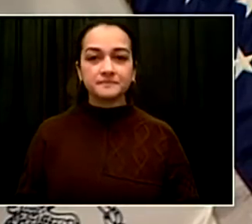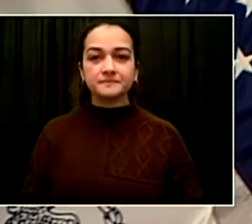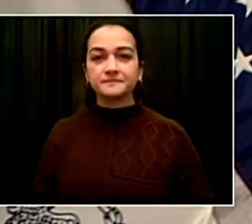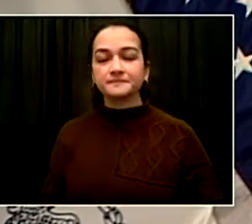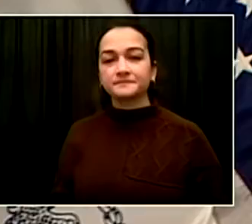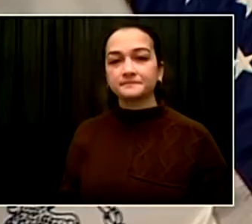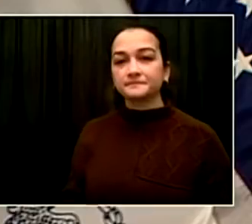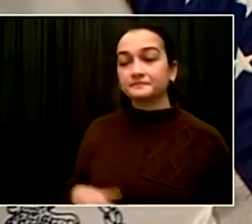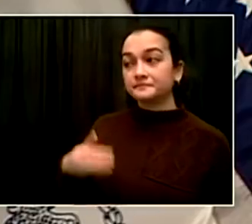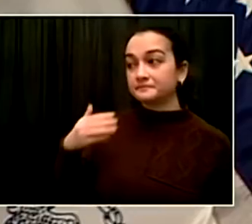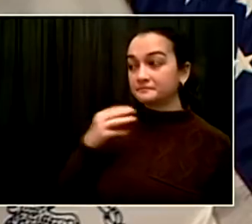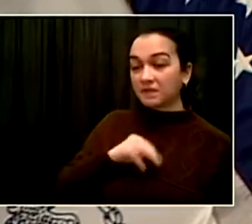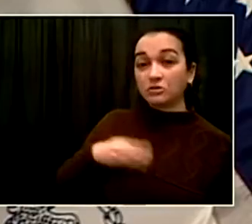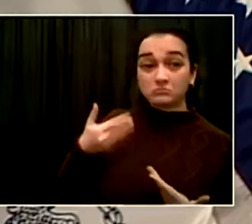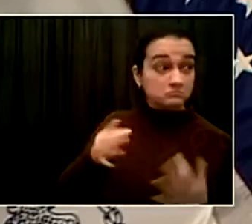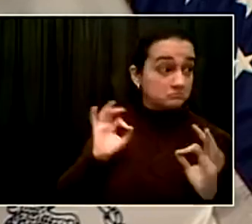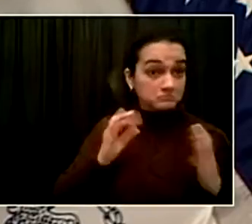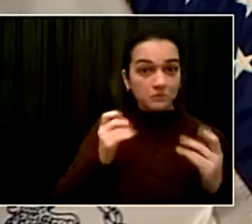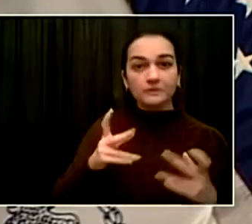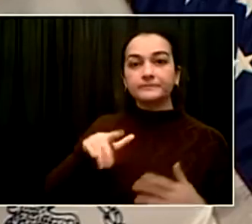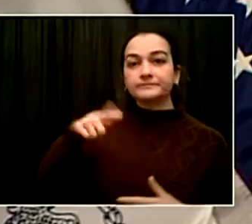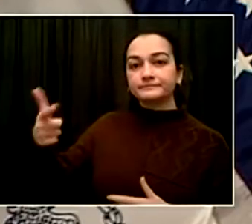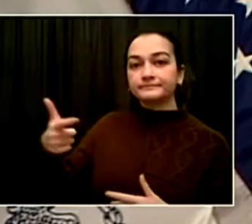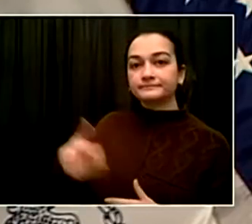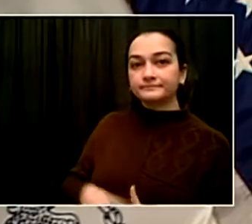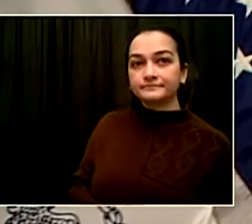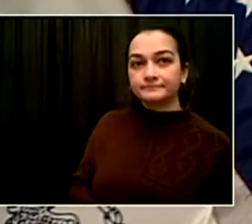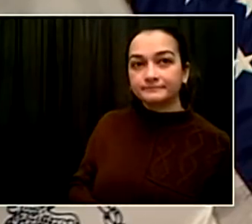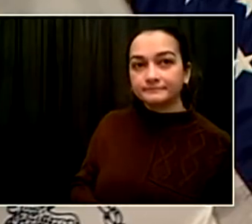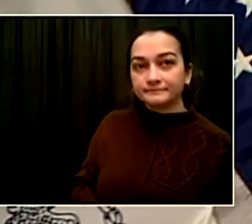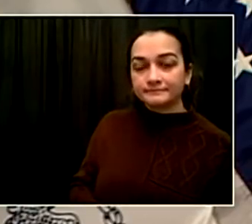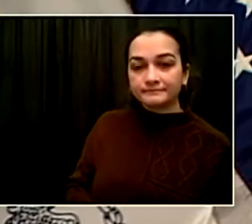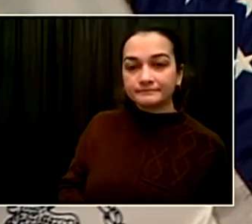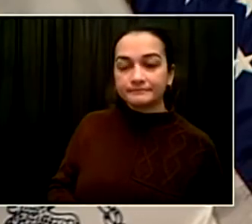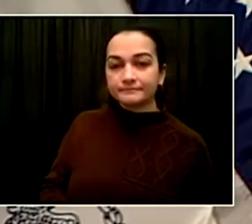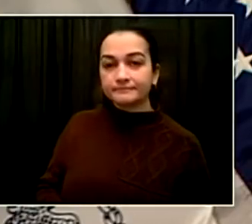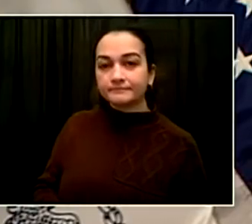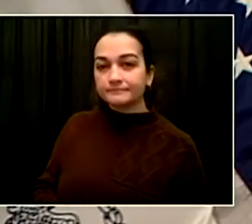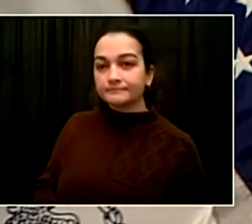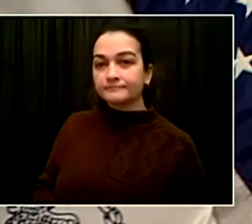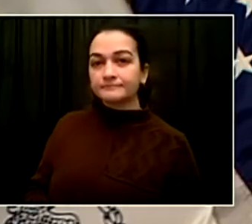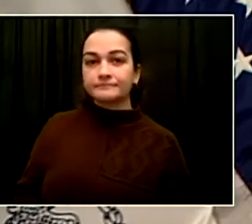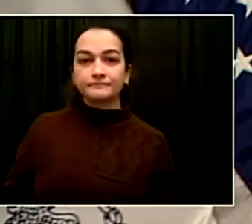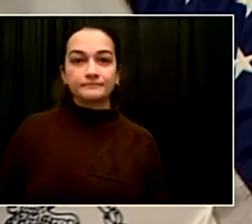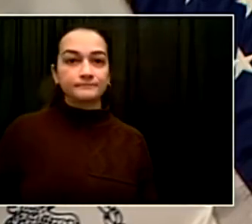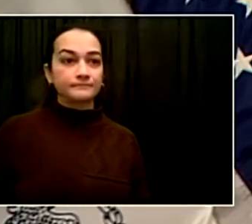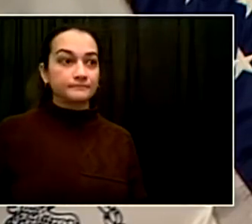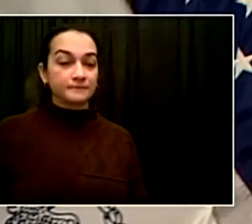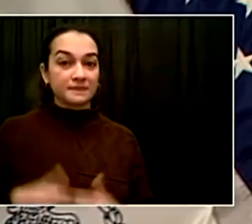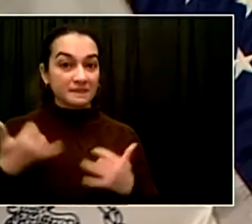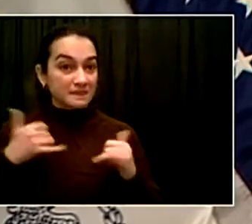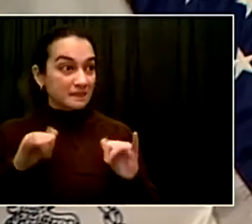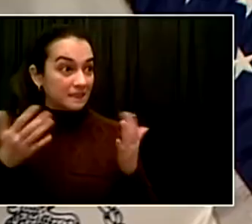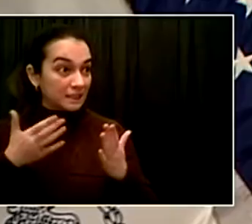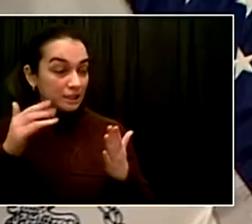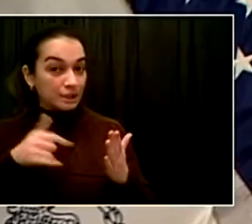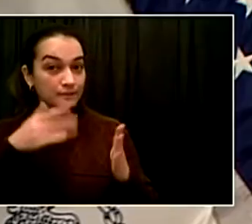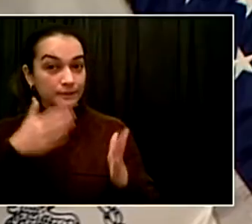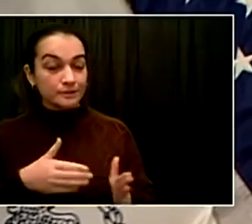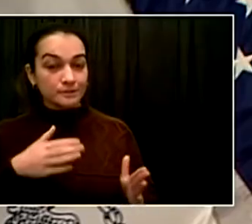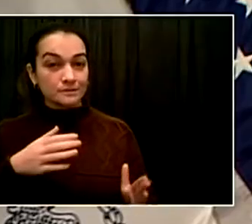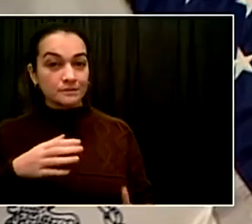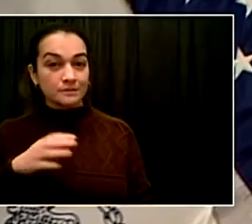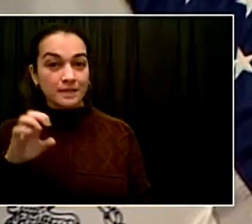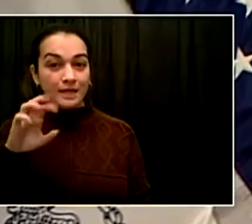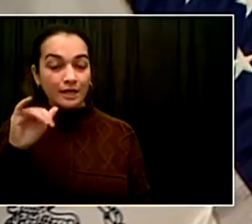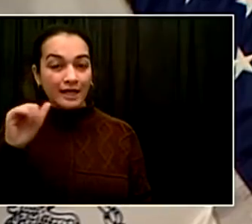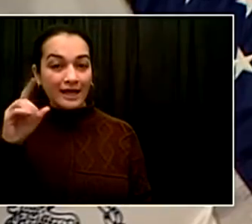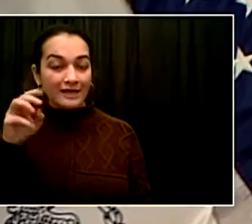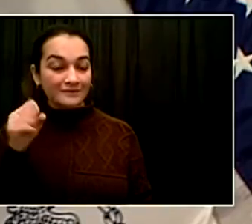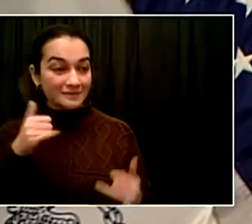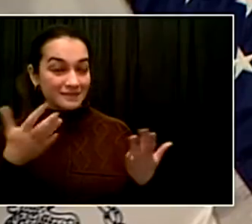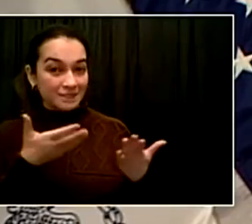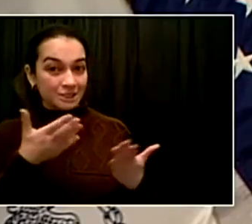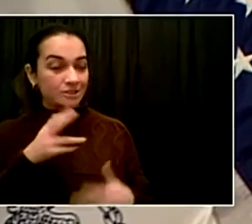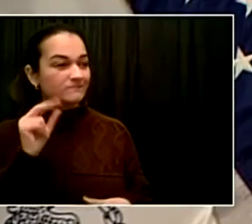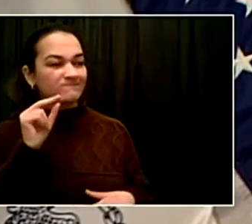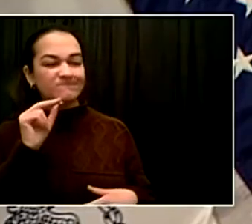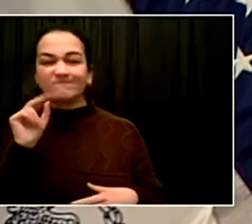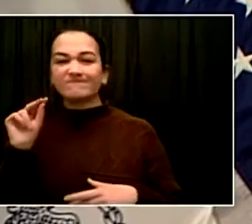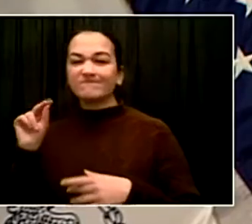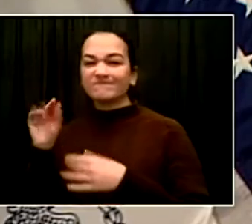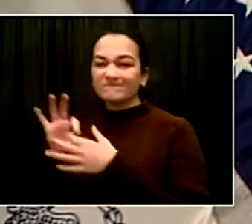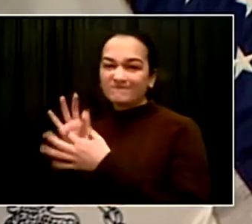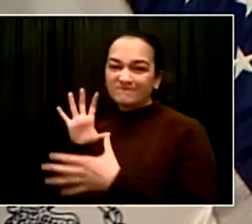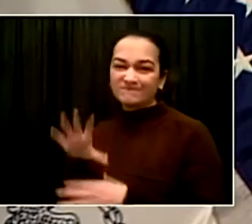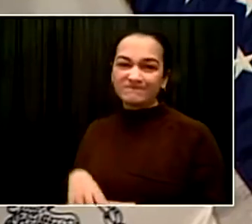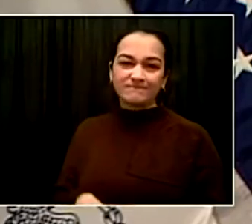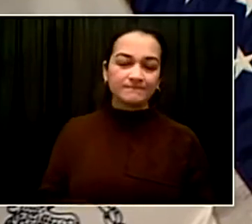GO AHEAD, KATIE.